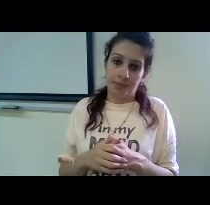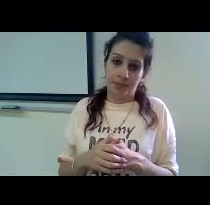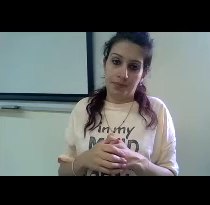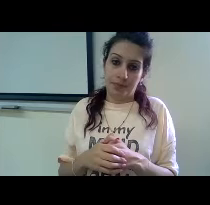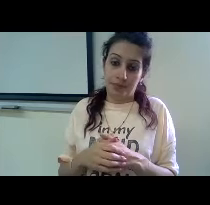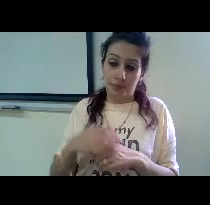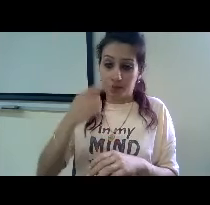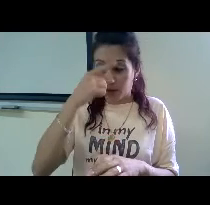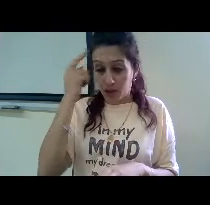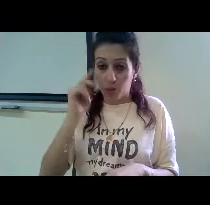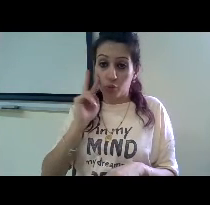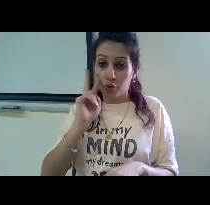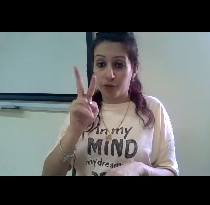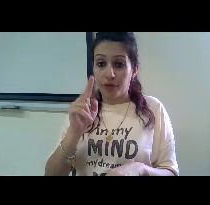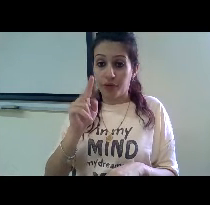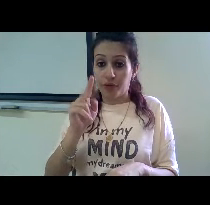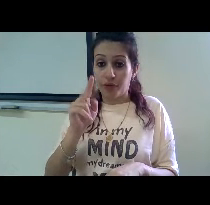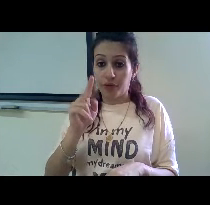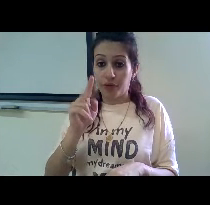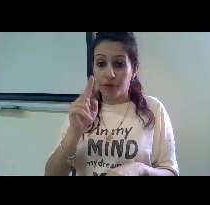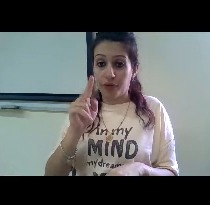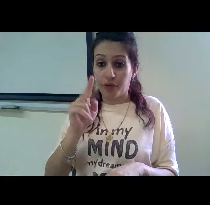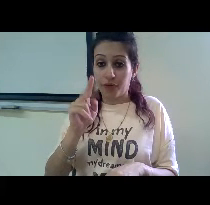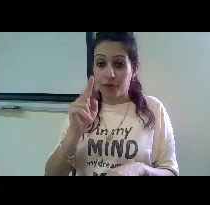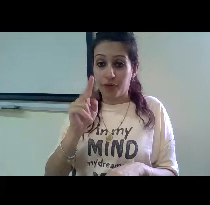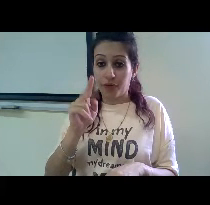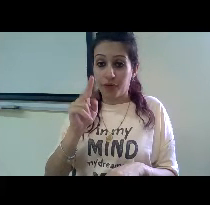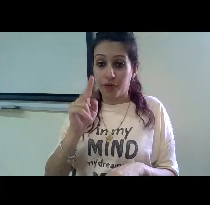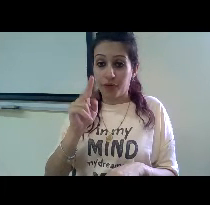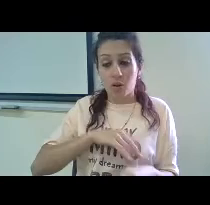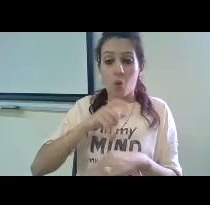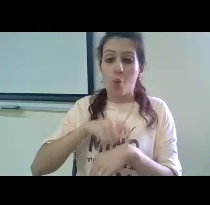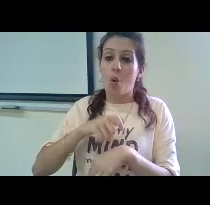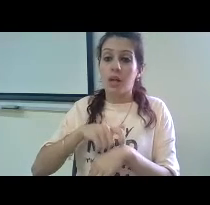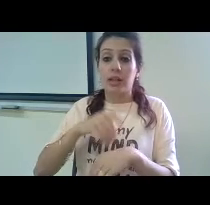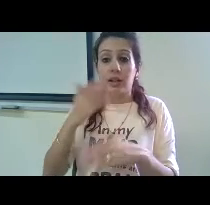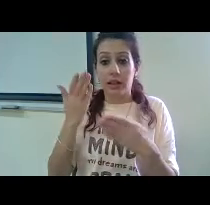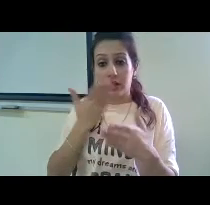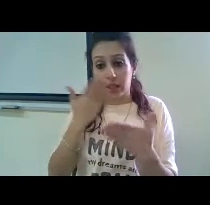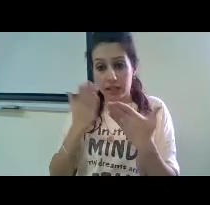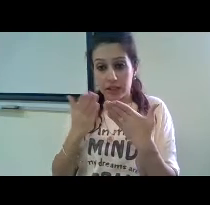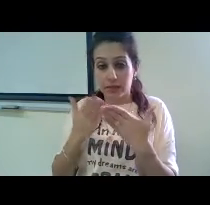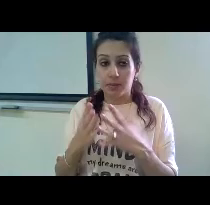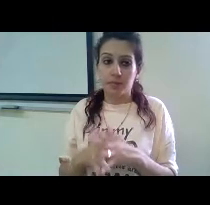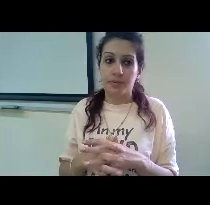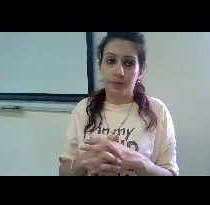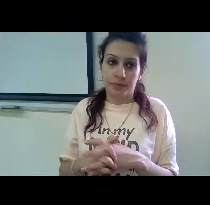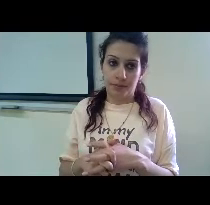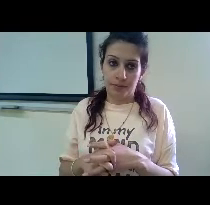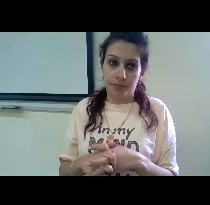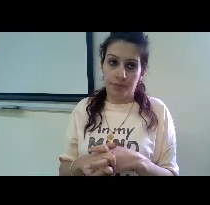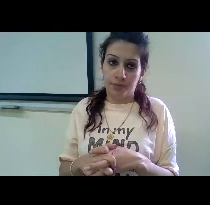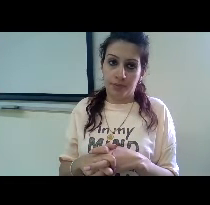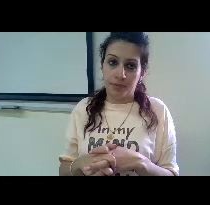Well, we have some learning points that we can take for regular school times,